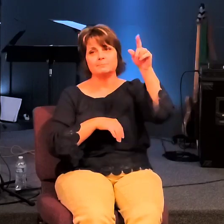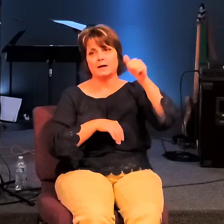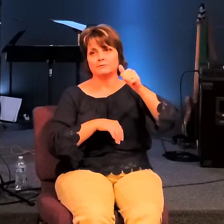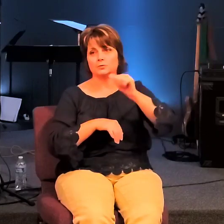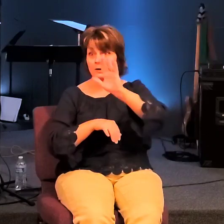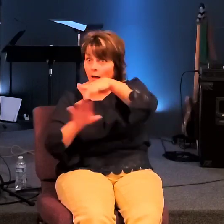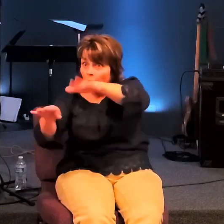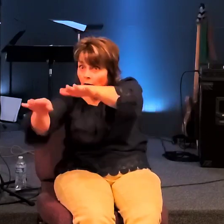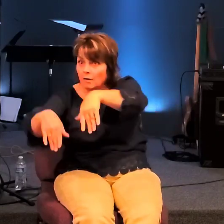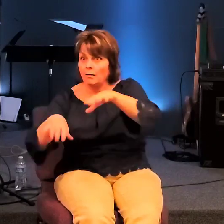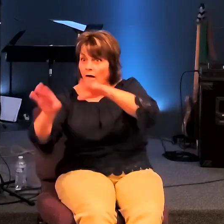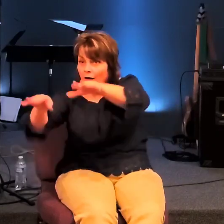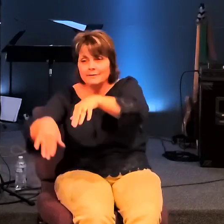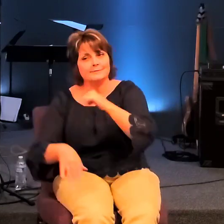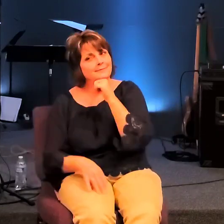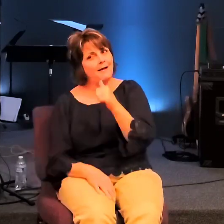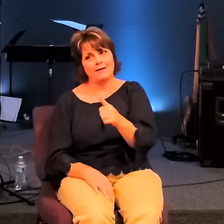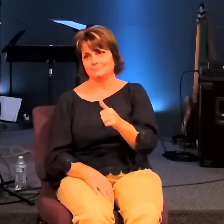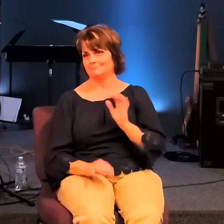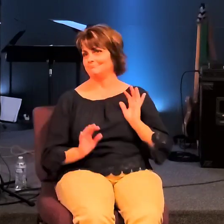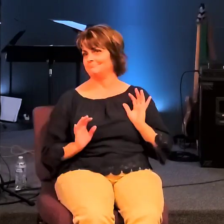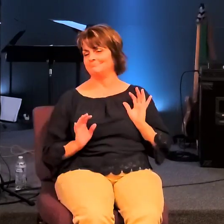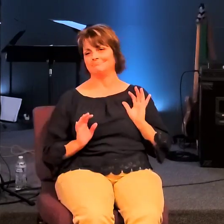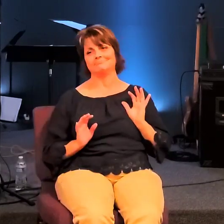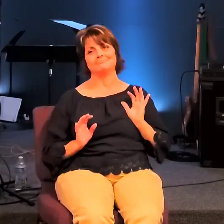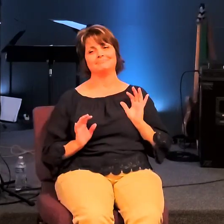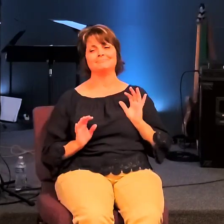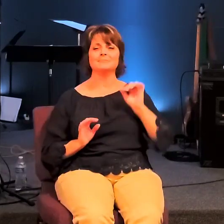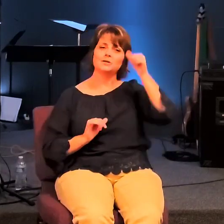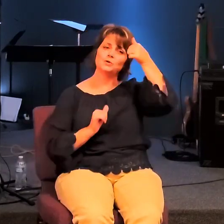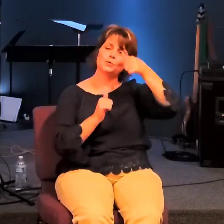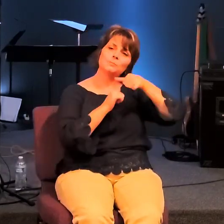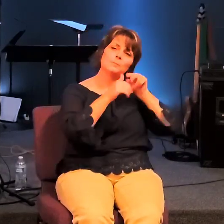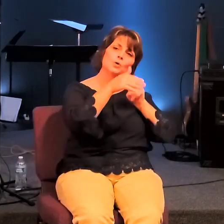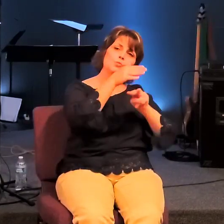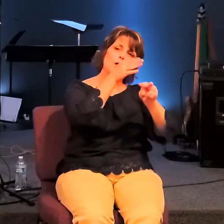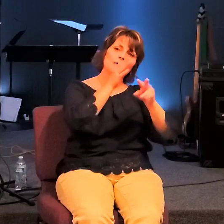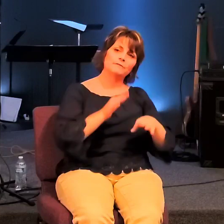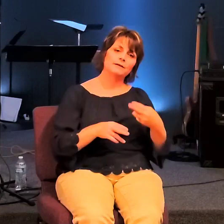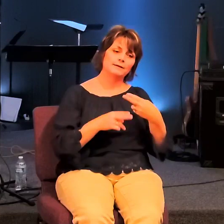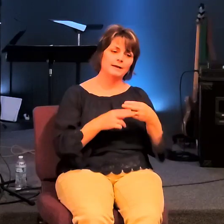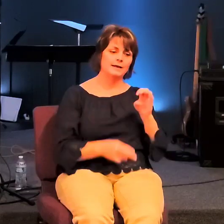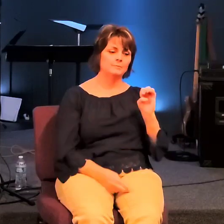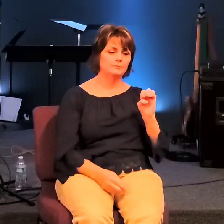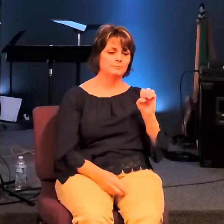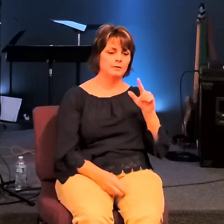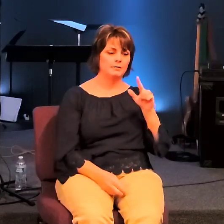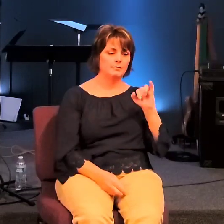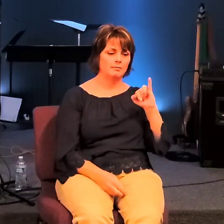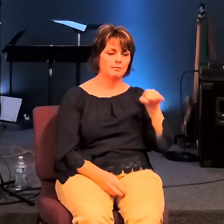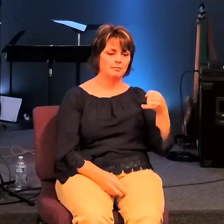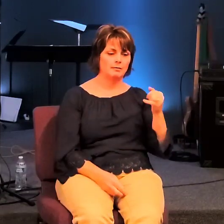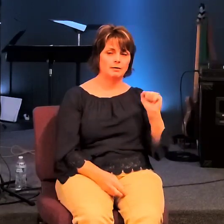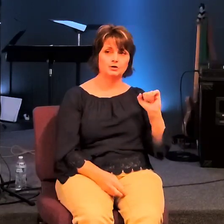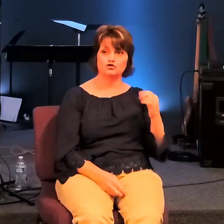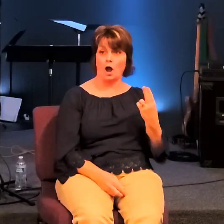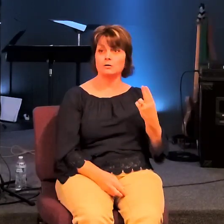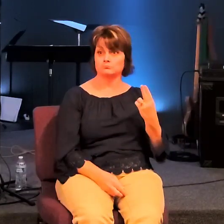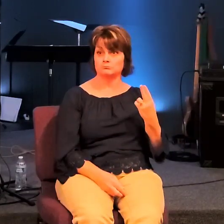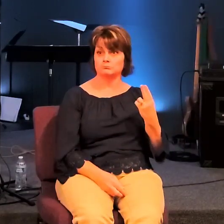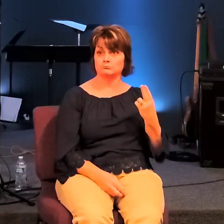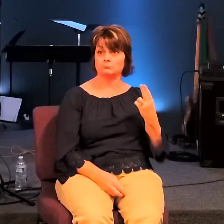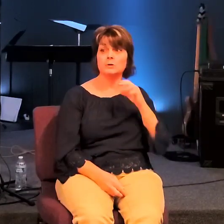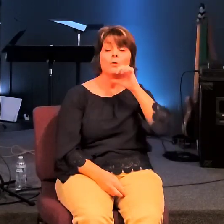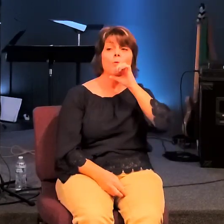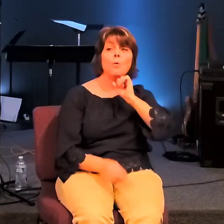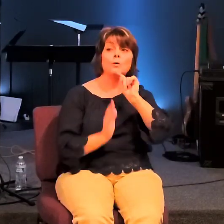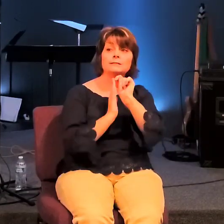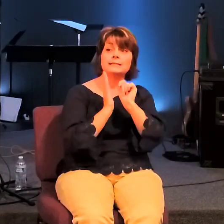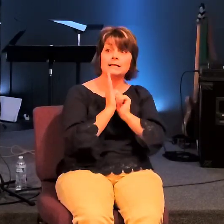Elijah you don't need it just just had probably the oven in the Old Testament Elijah was a